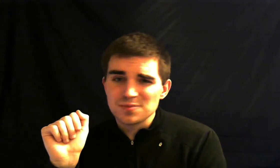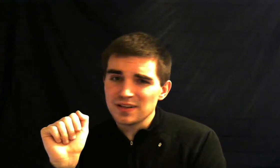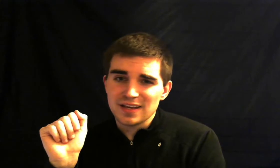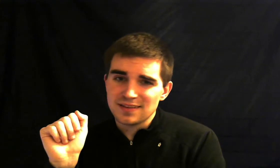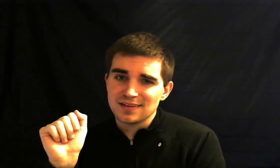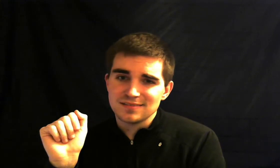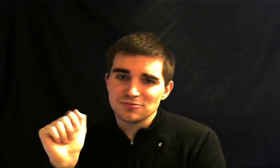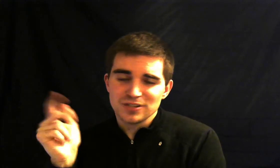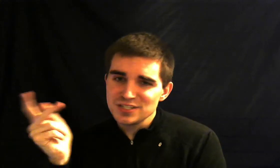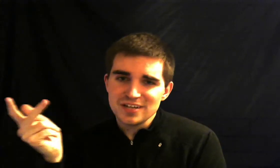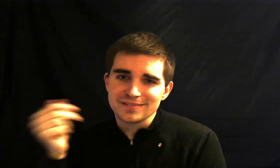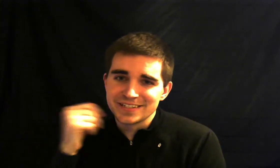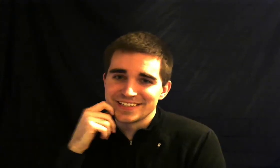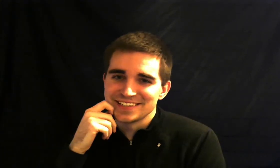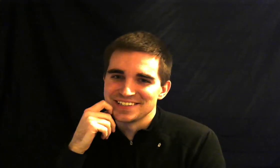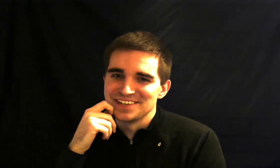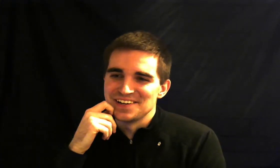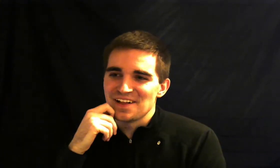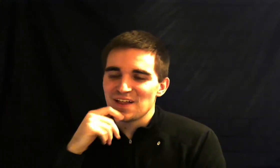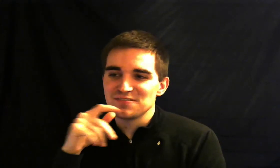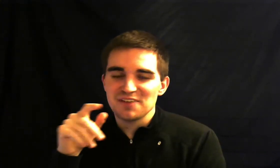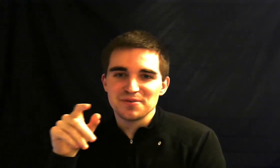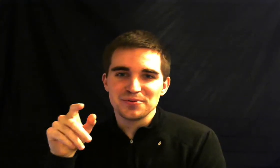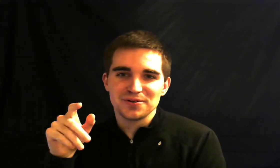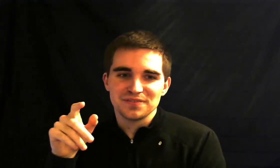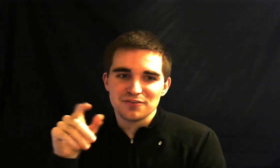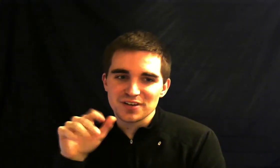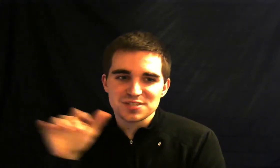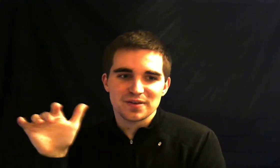spell like that you really don't a lot of deaf people their fingerspelling